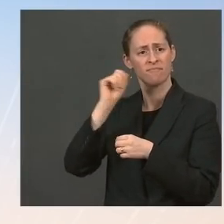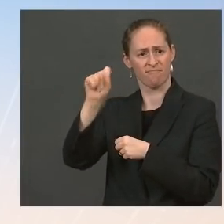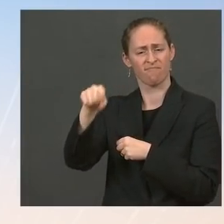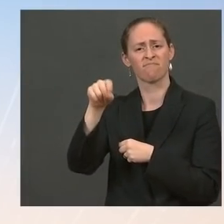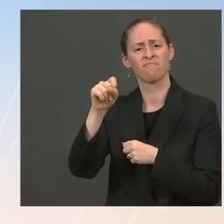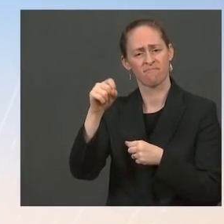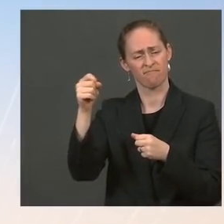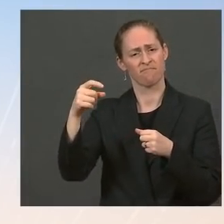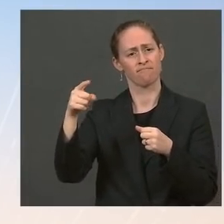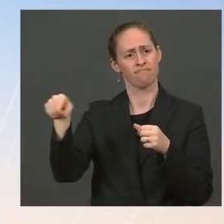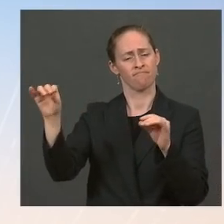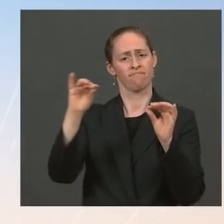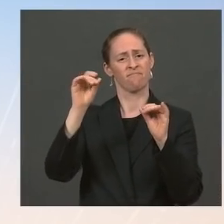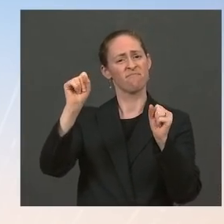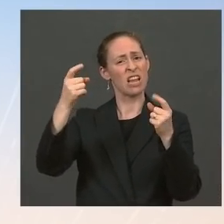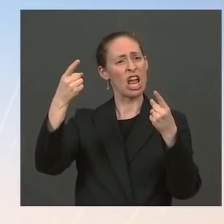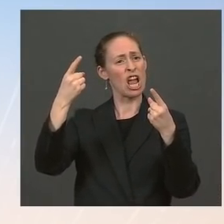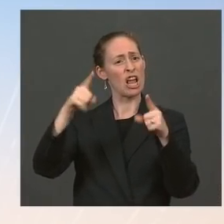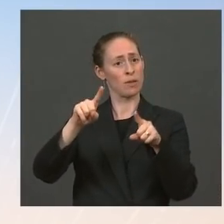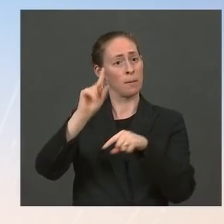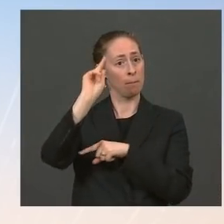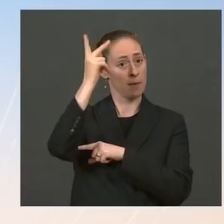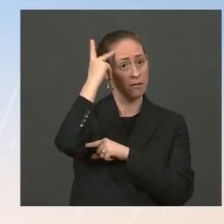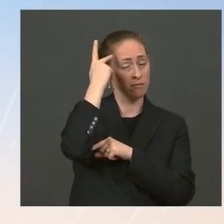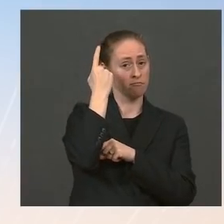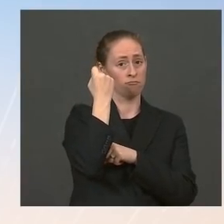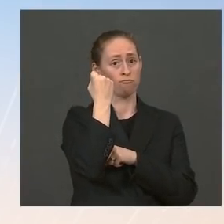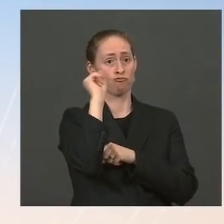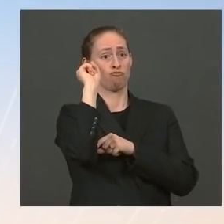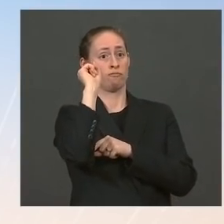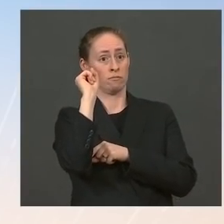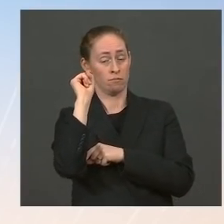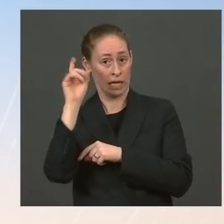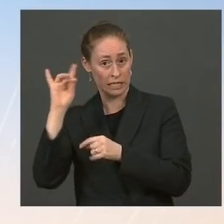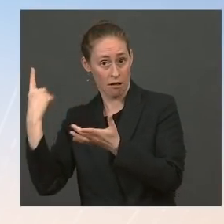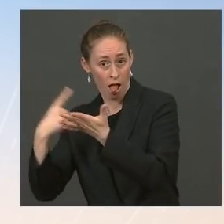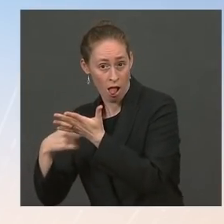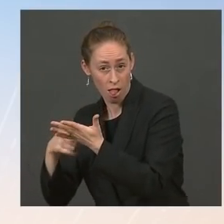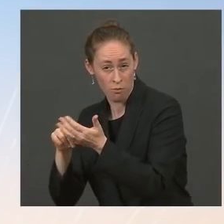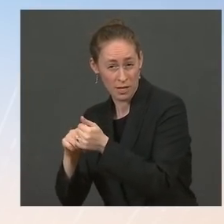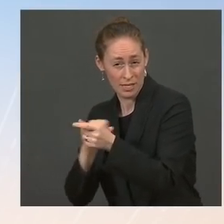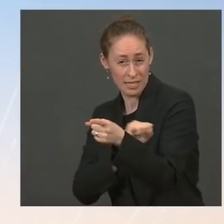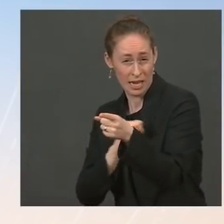if the President has been talking to senators about this? Ms. Psaki: Well, I mean, the President was just asked about this and gave an answer.